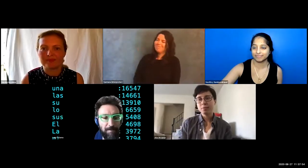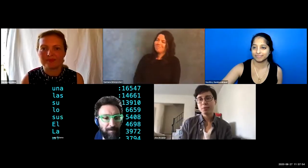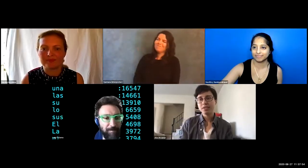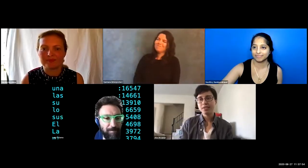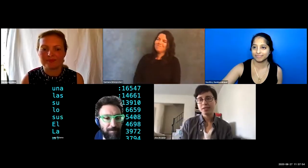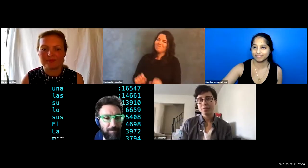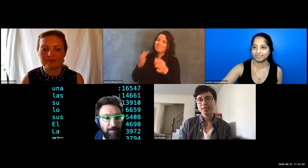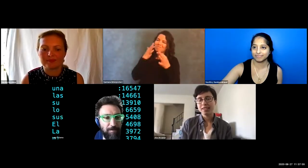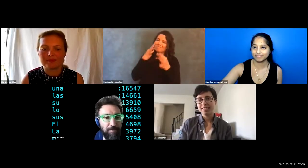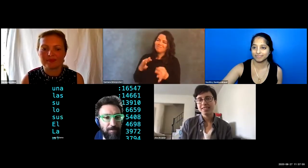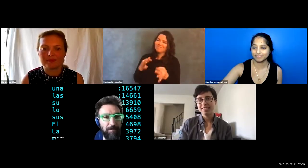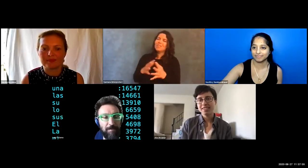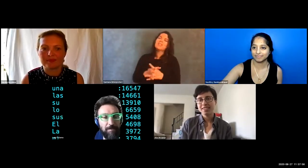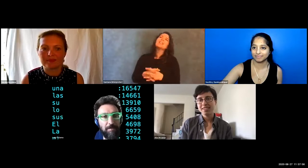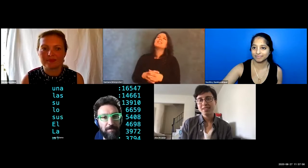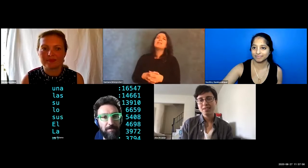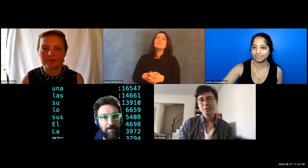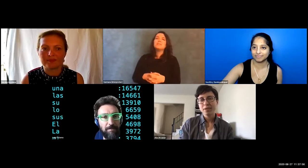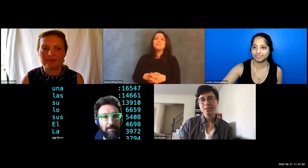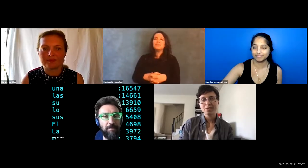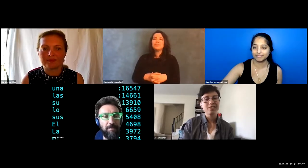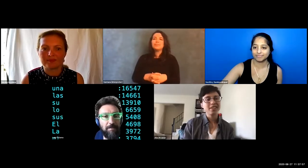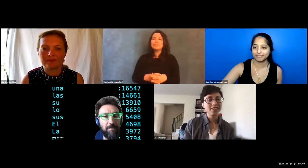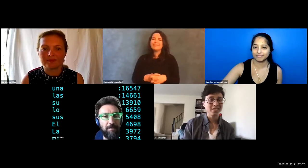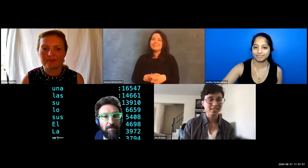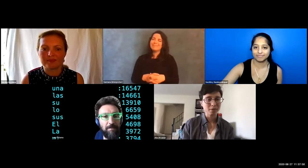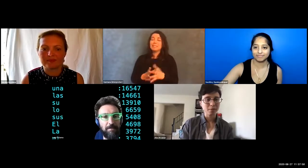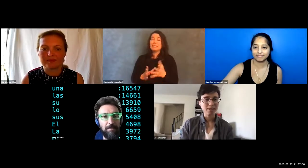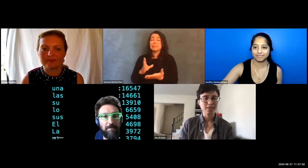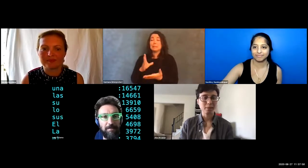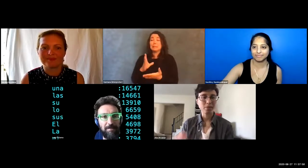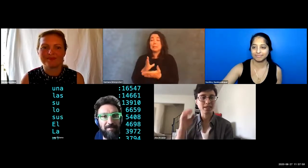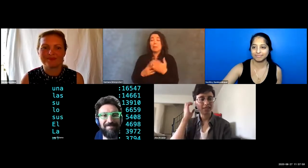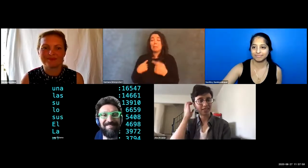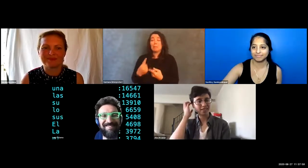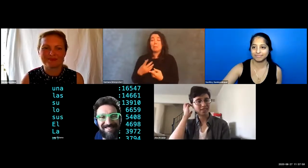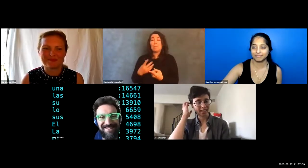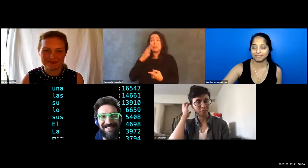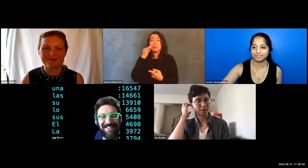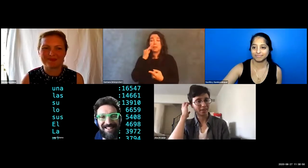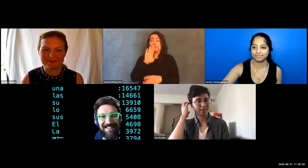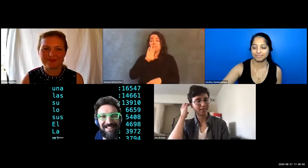the more I guess points of frustration as I've been working on the project has been